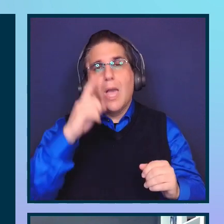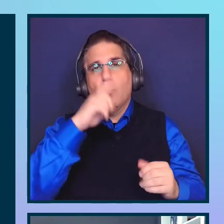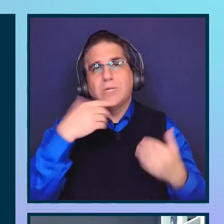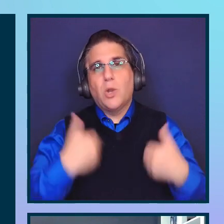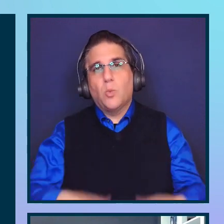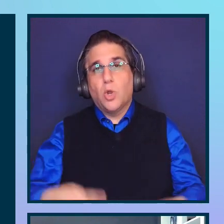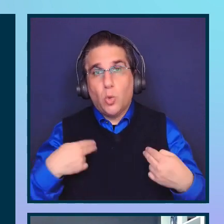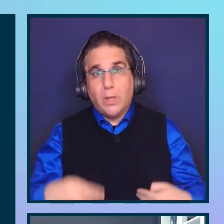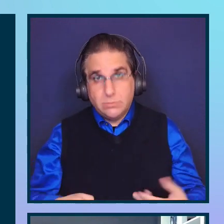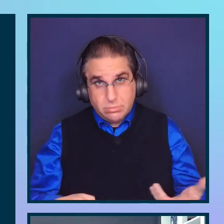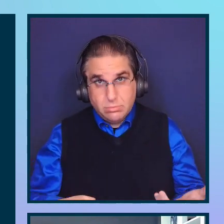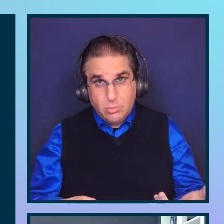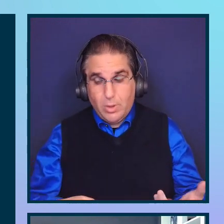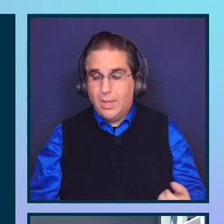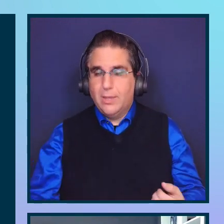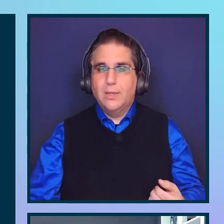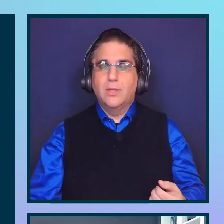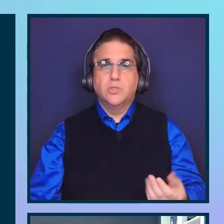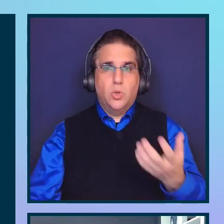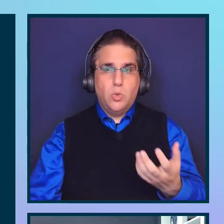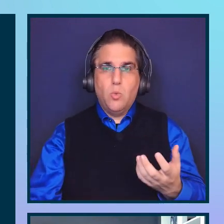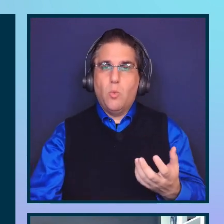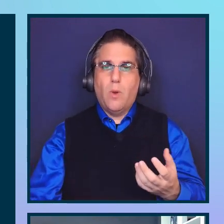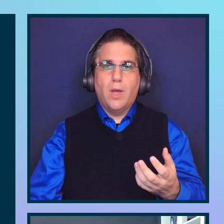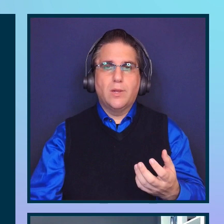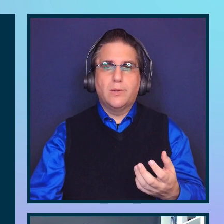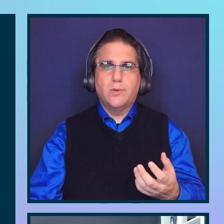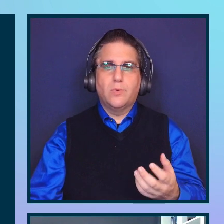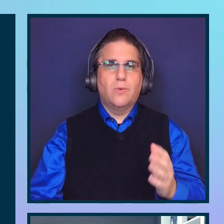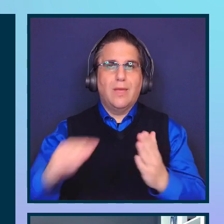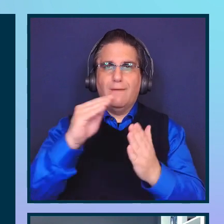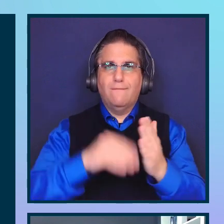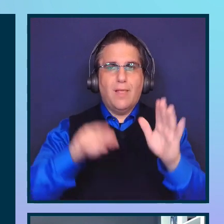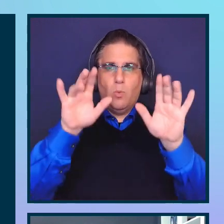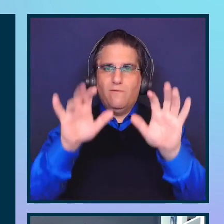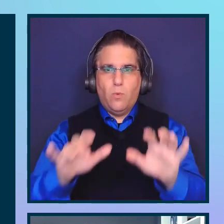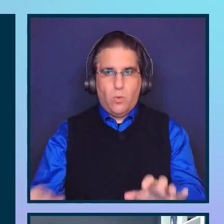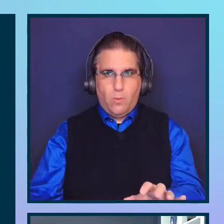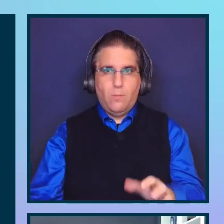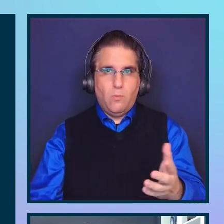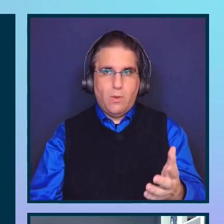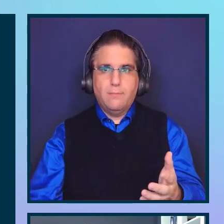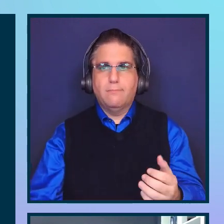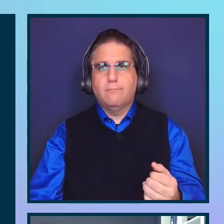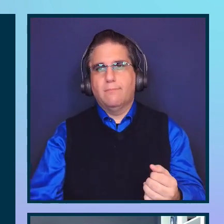And then you have to fill out the form that is just simply information that we just have to give. Name, last name, email addresses.